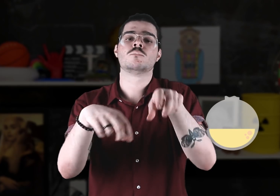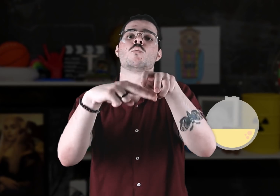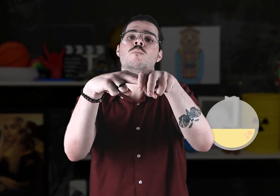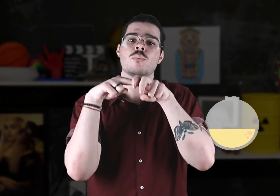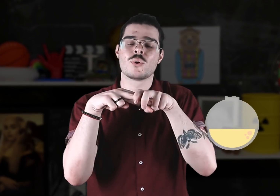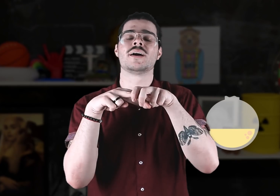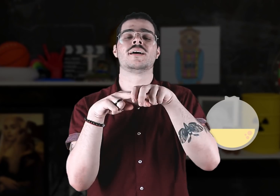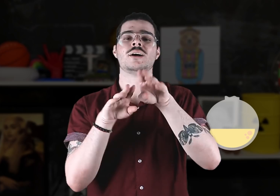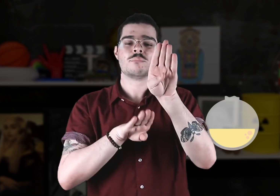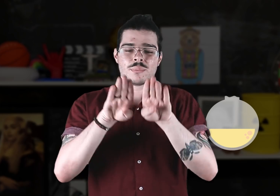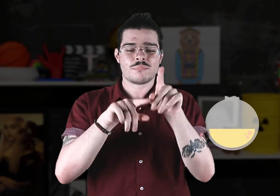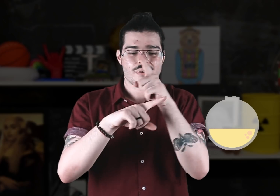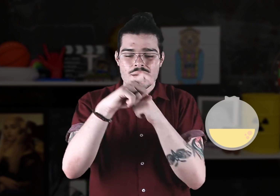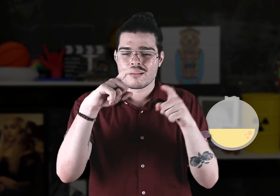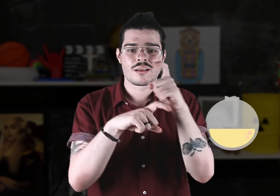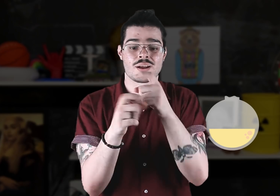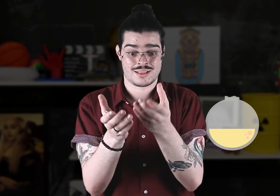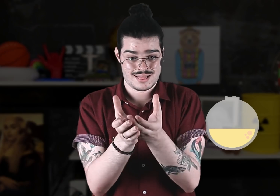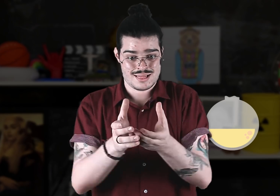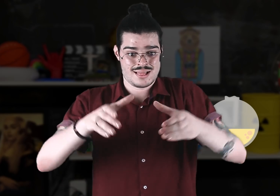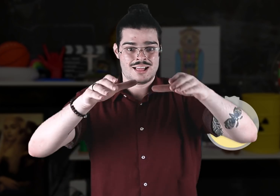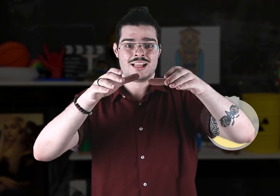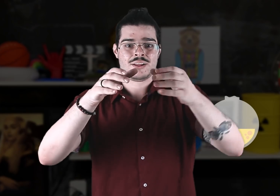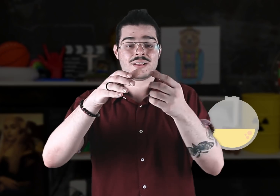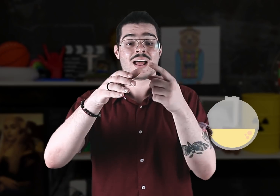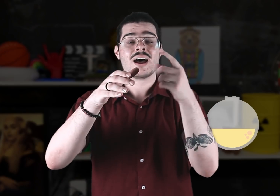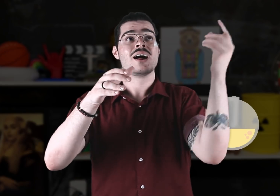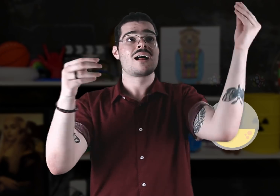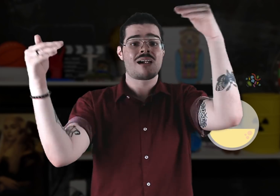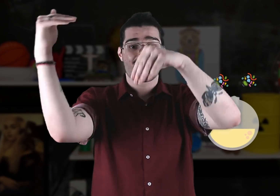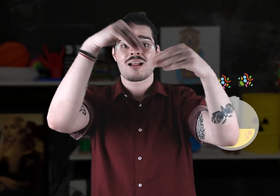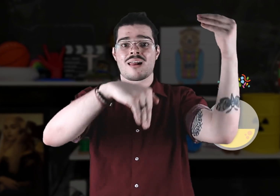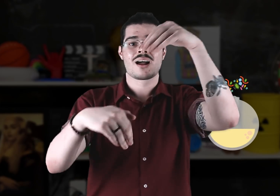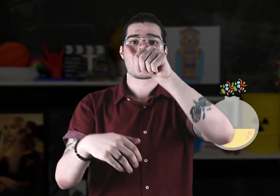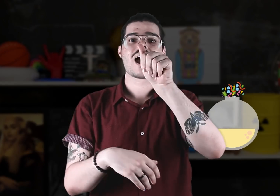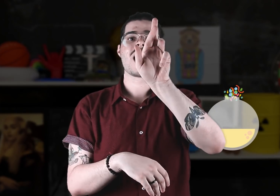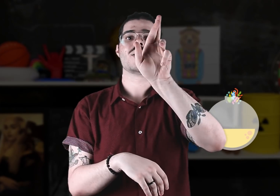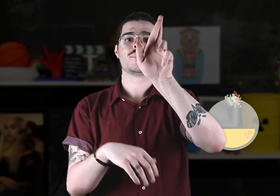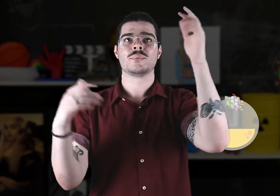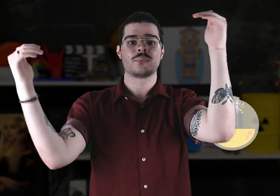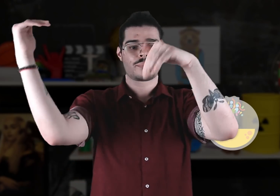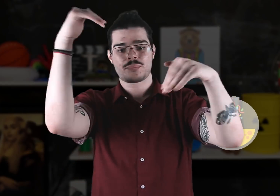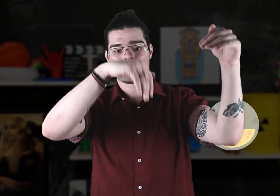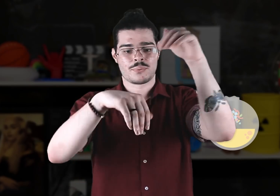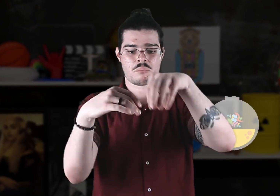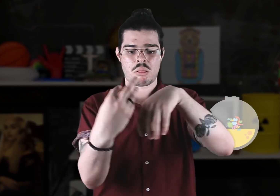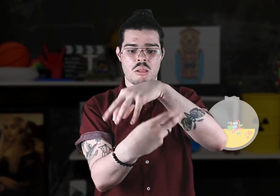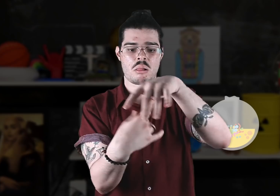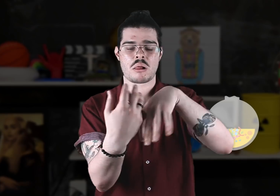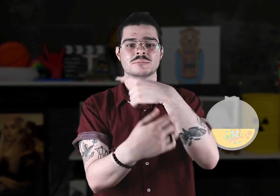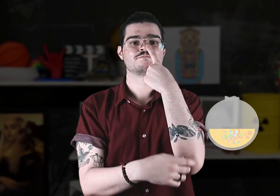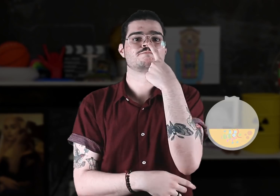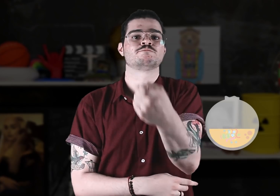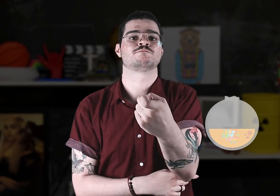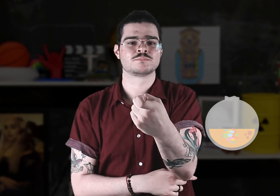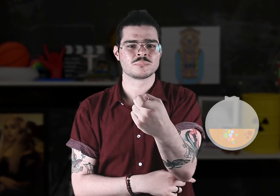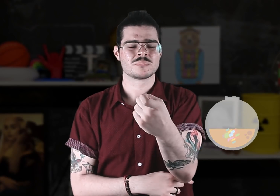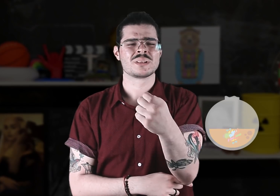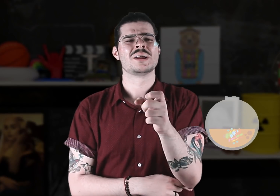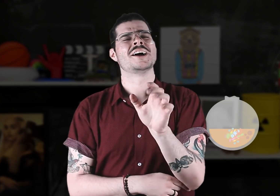by microorganisms passing through the air into the jar.